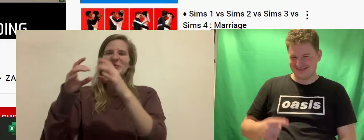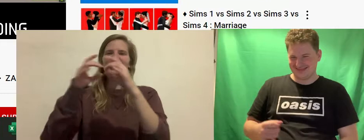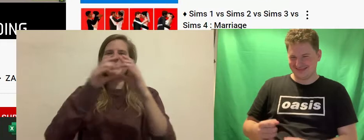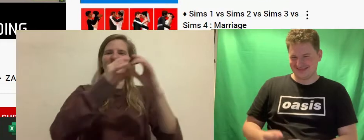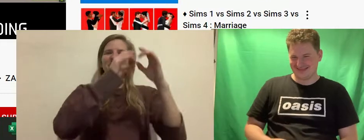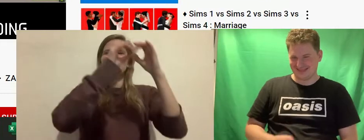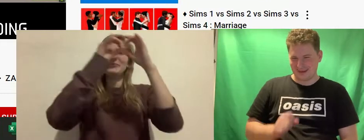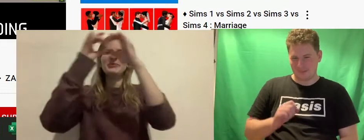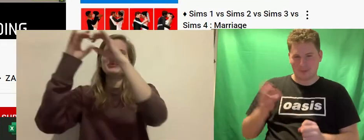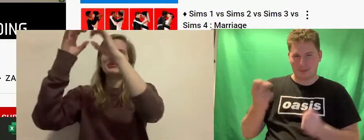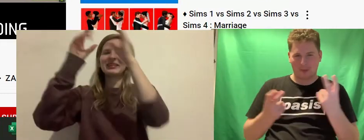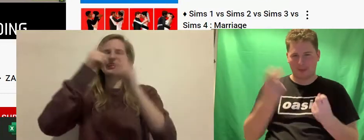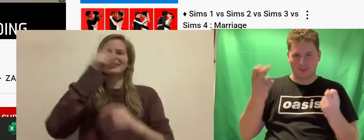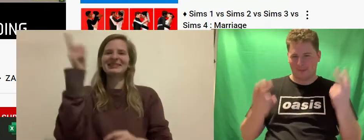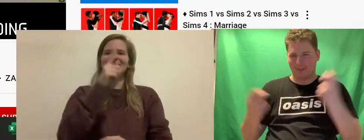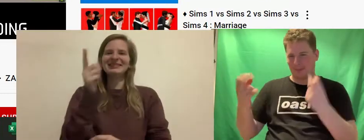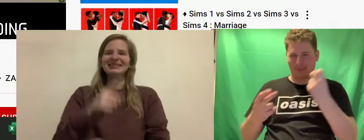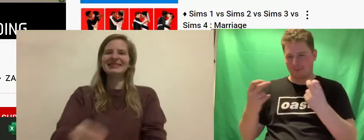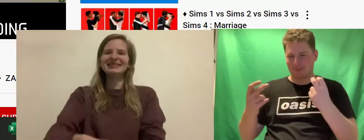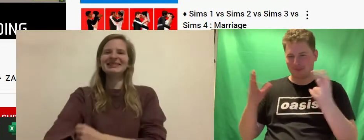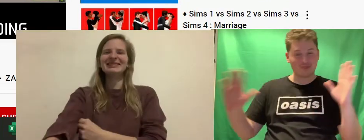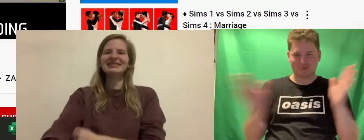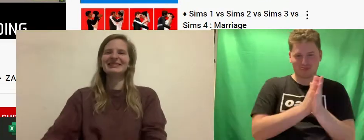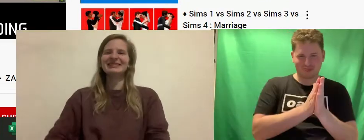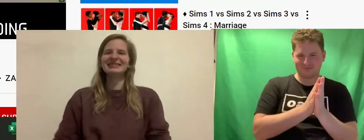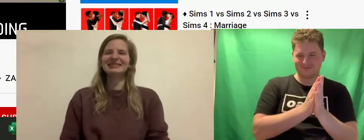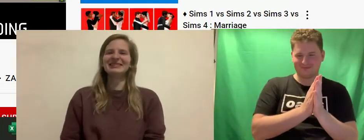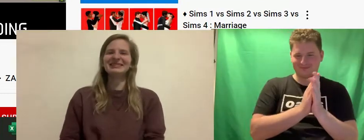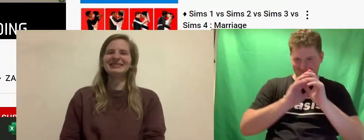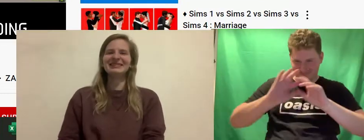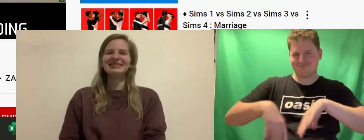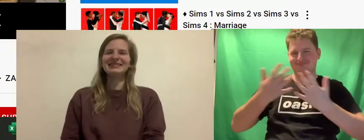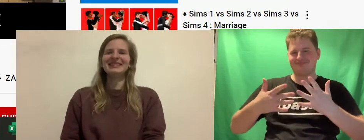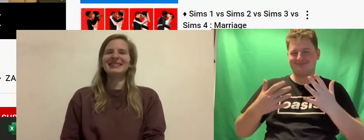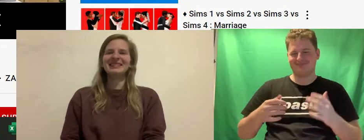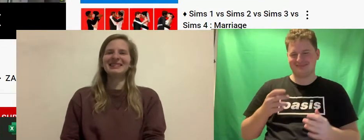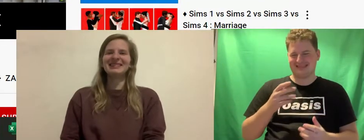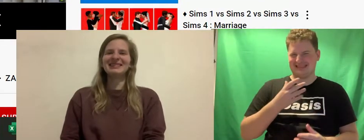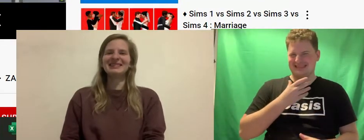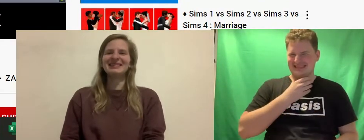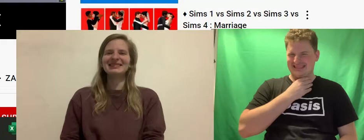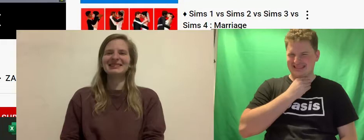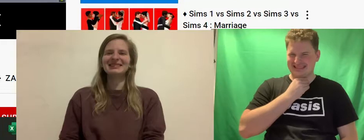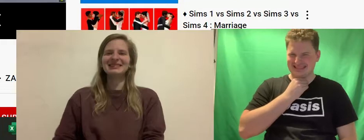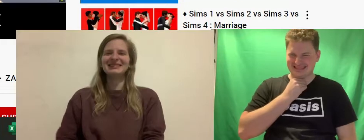K: no boshe, I remember those scenes, blue everywhere ... A: yes, boshe all blue on the screen, some still display a bright blue on the screen ... I hate!